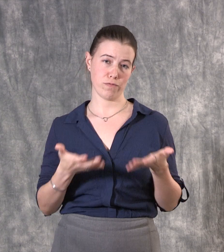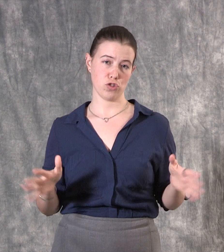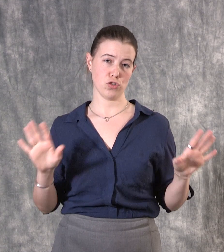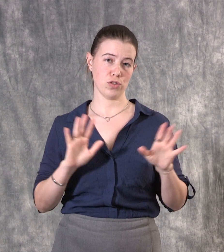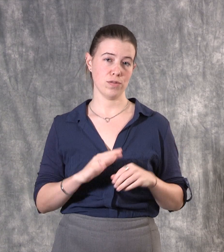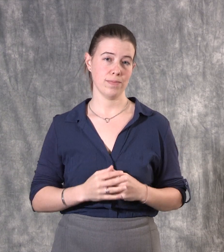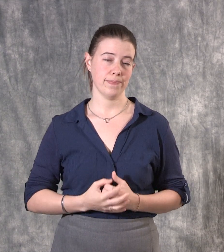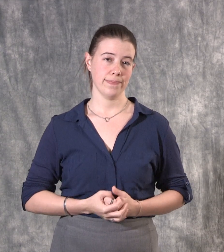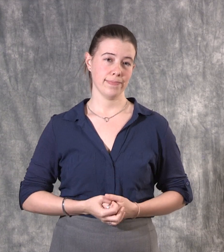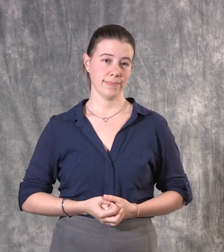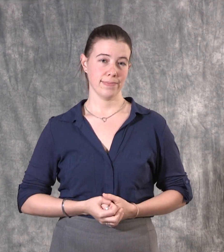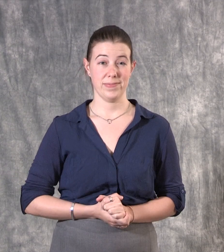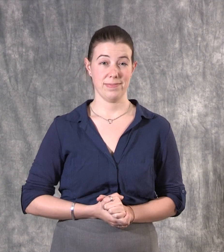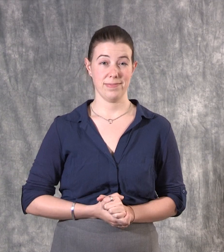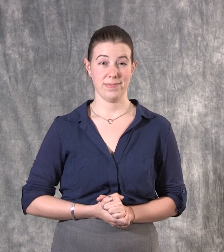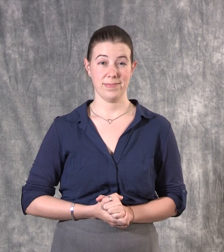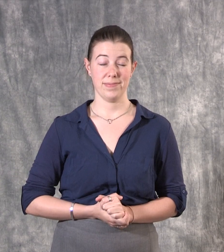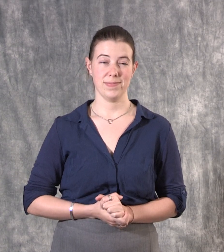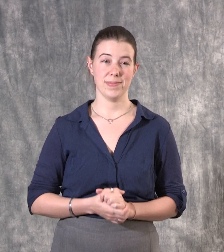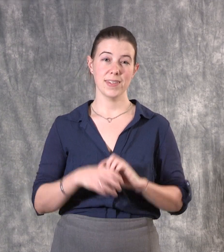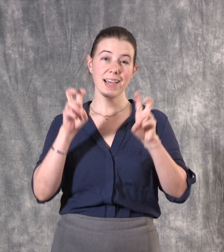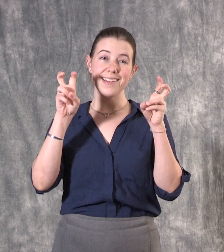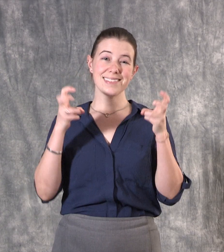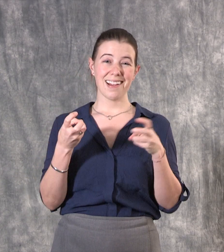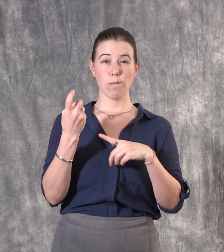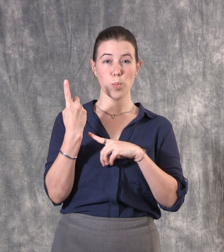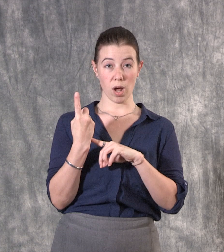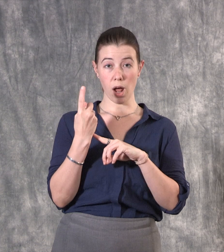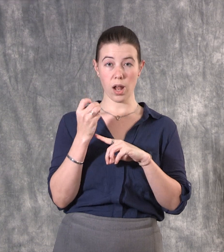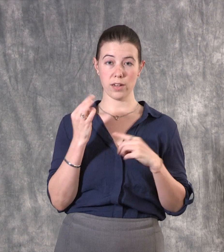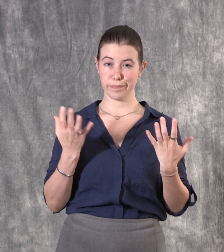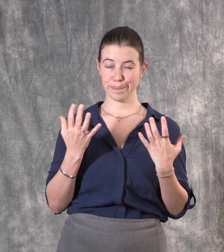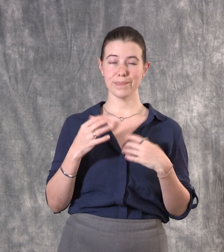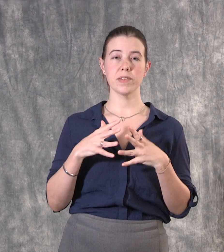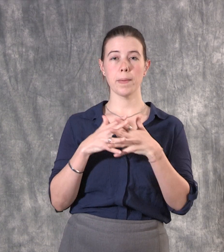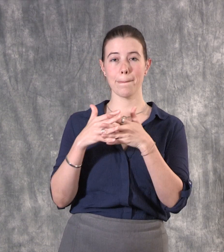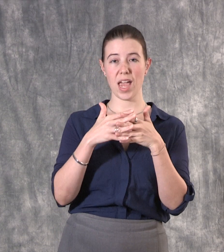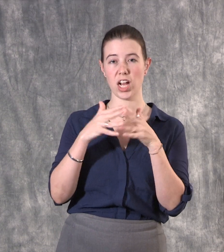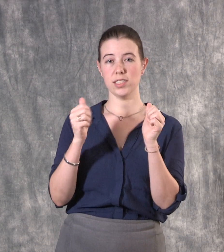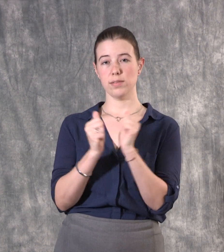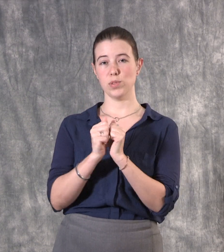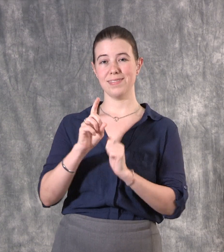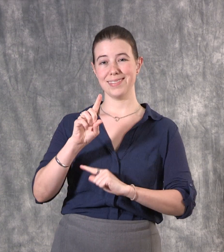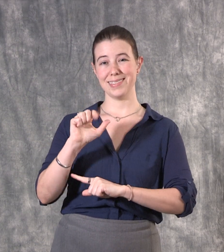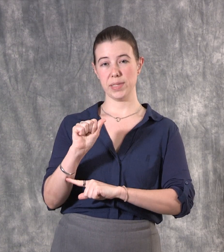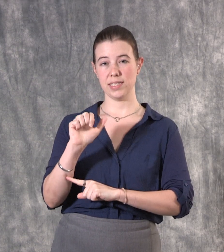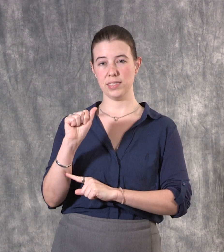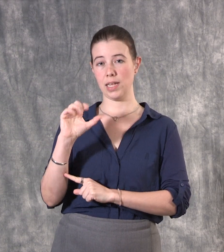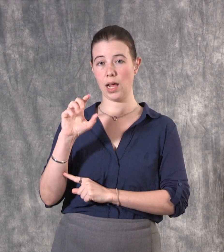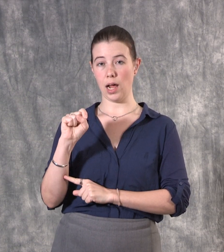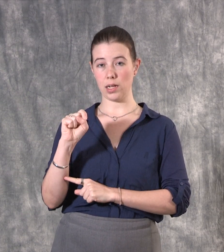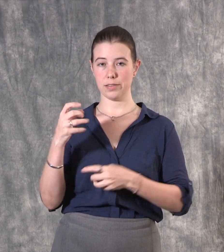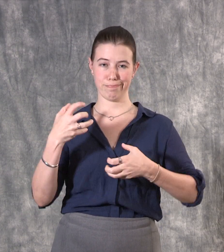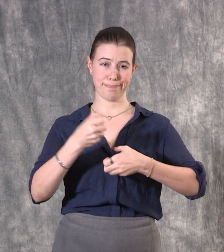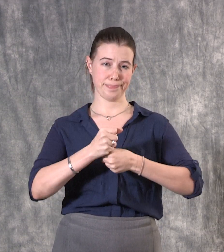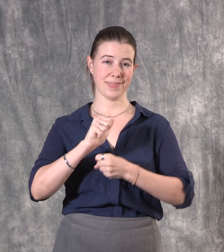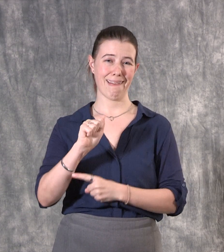answer them after the video. Title one of the Americans with Disabilities Act (ADA)